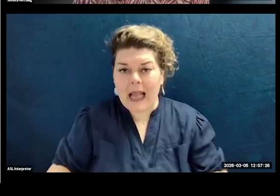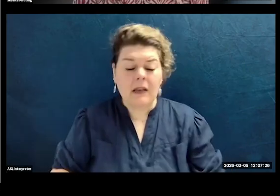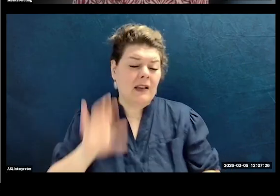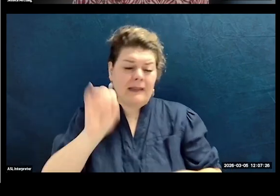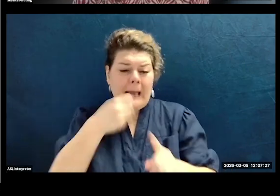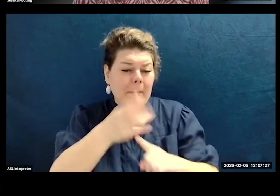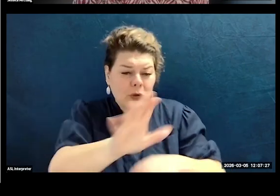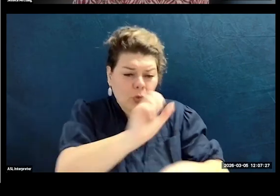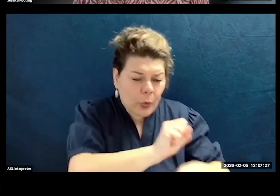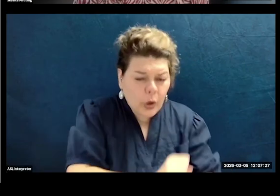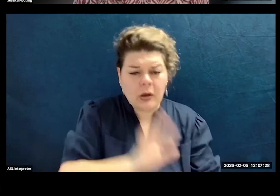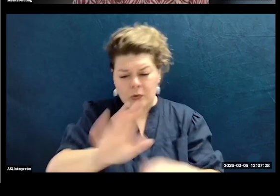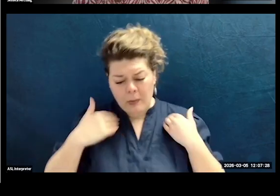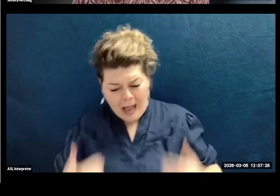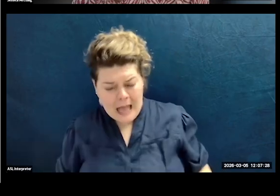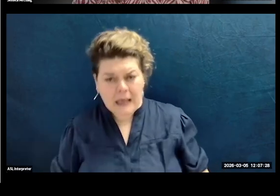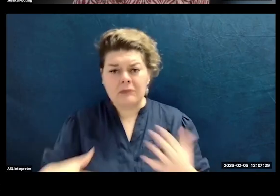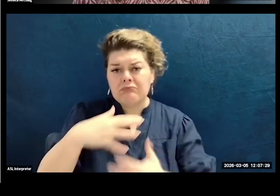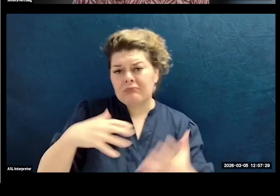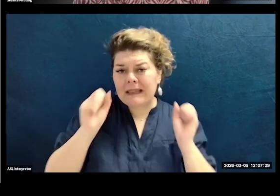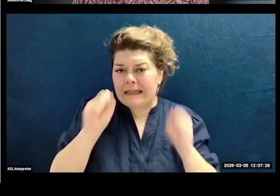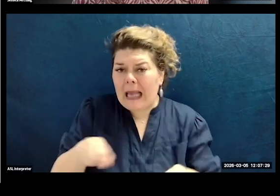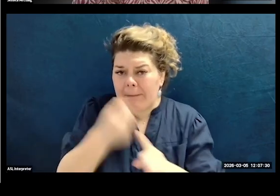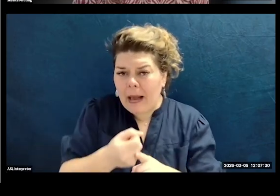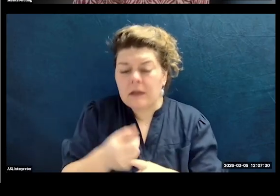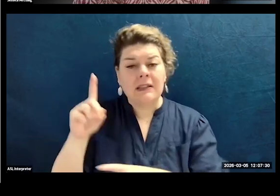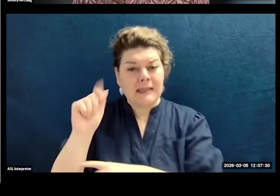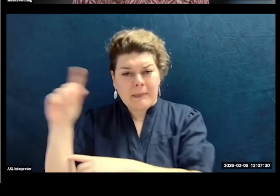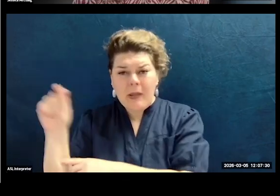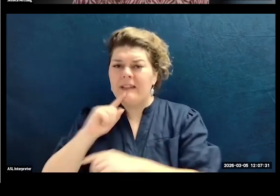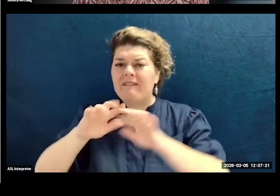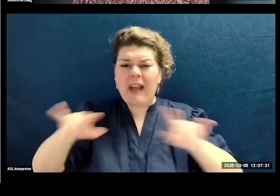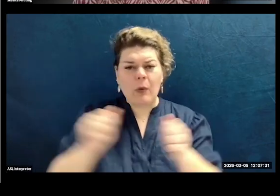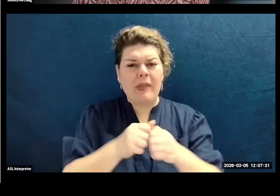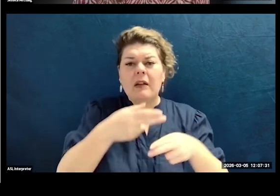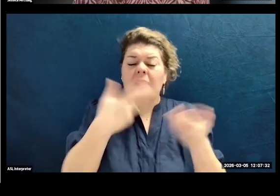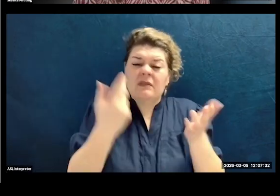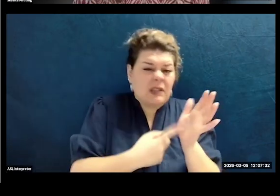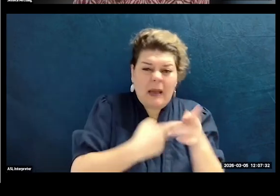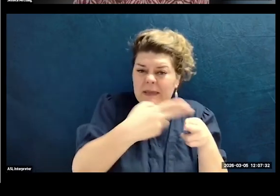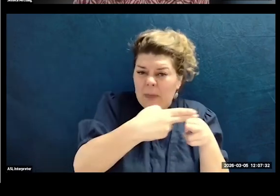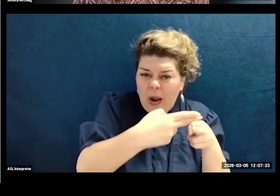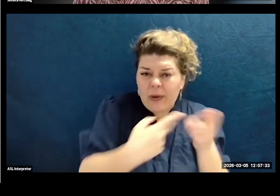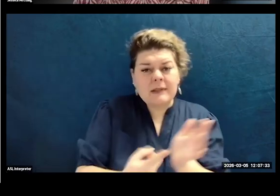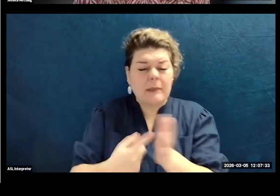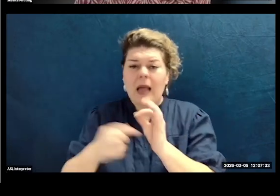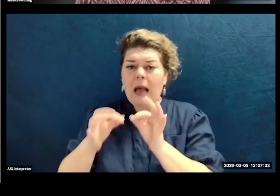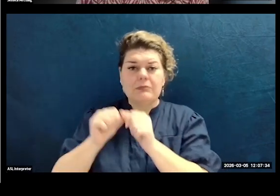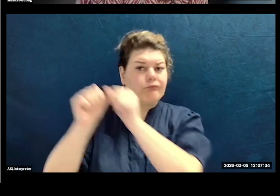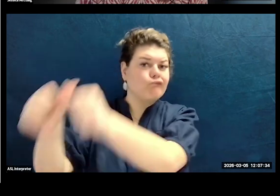and they can impact our bodily functions. Disabilities can also vary in length, so some are permanent or long-term and some are shorter term.